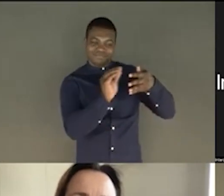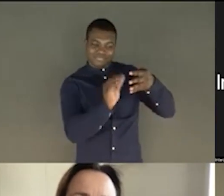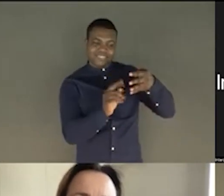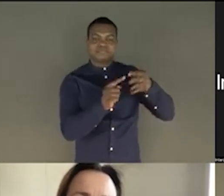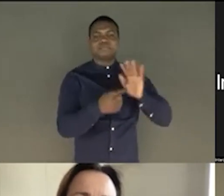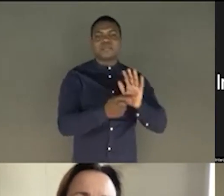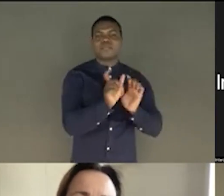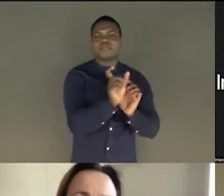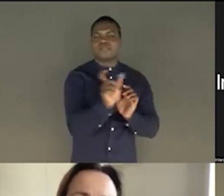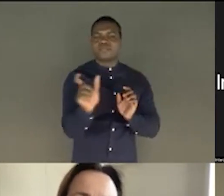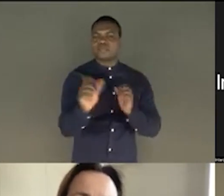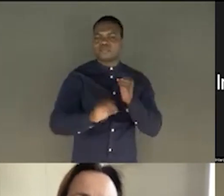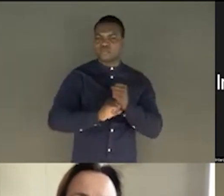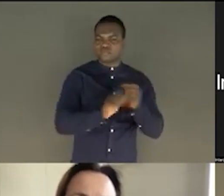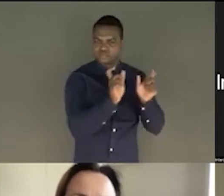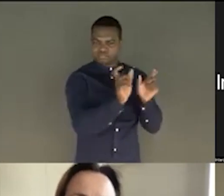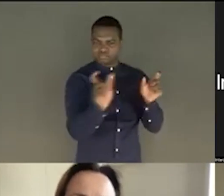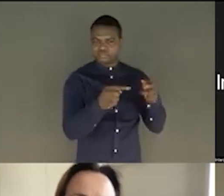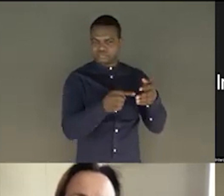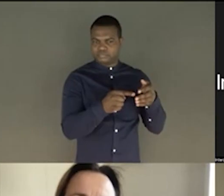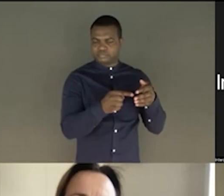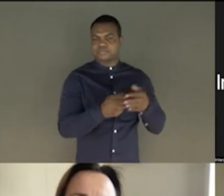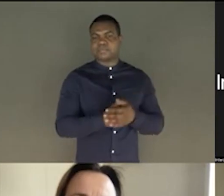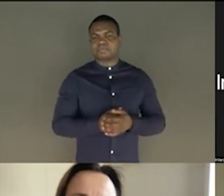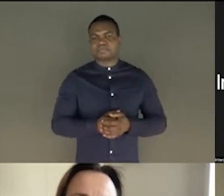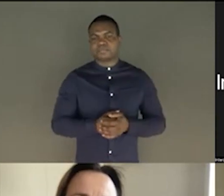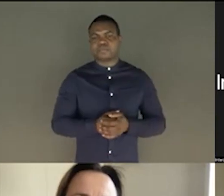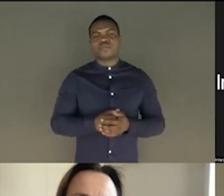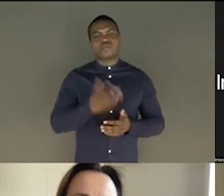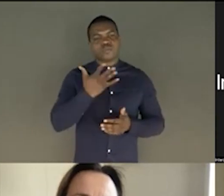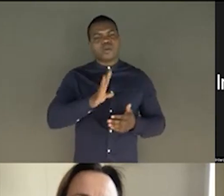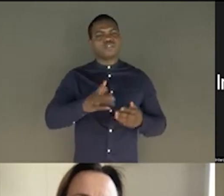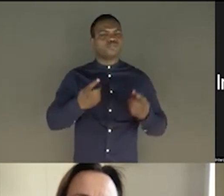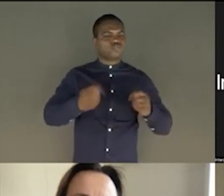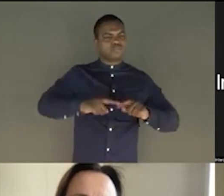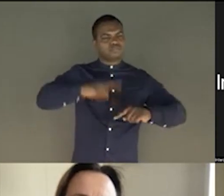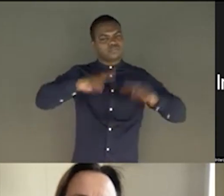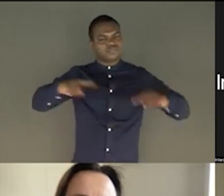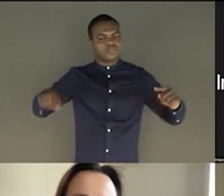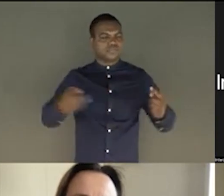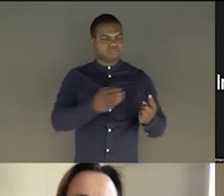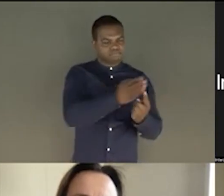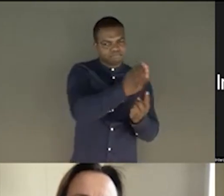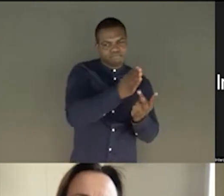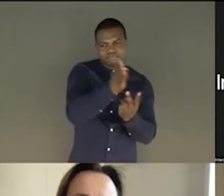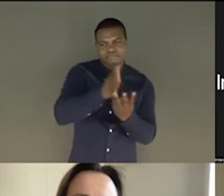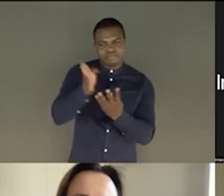that we wanted to test if this something that could actually help the users. So we tried this, we did the user testing on desktop.